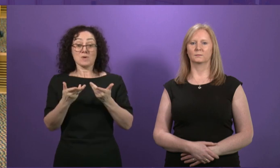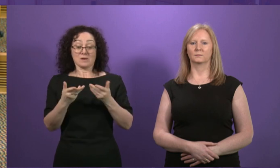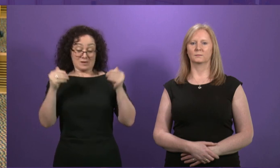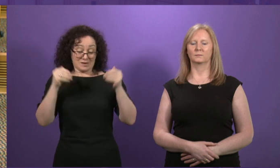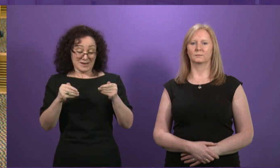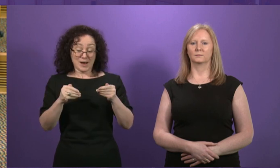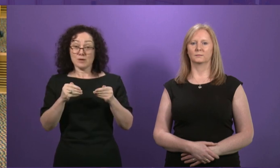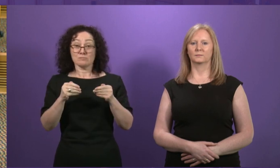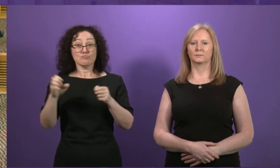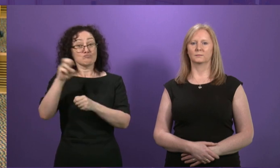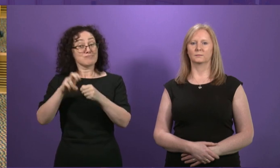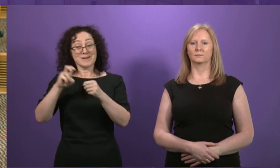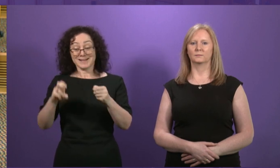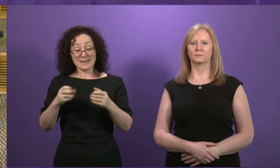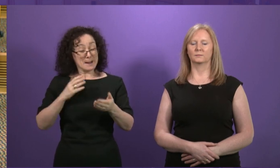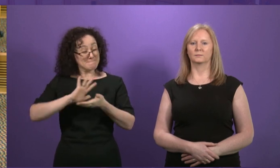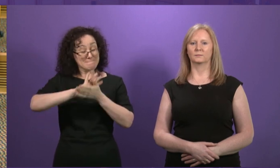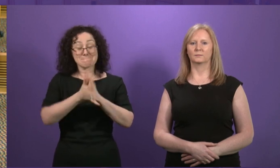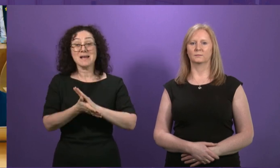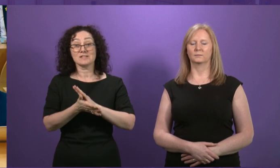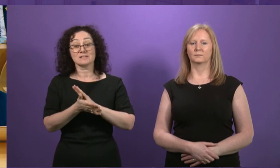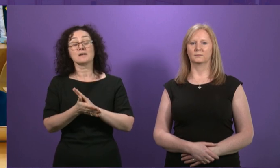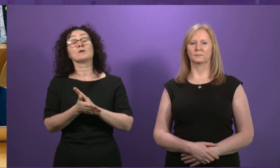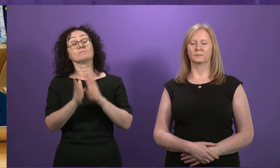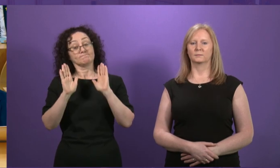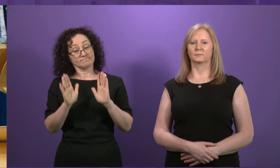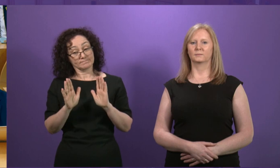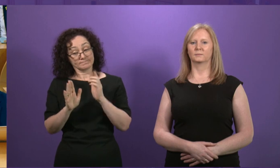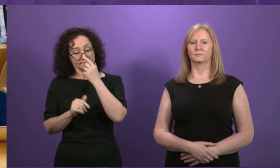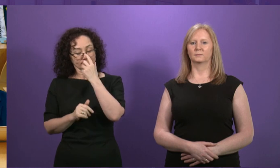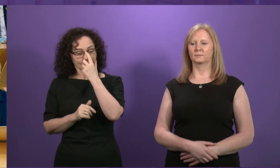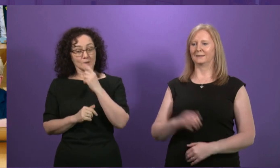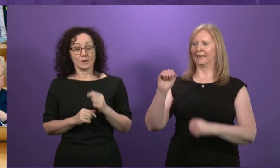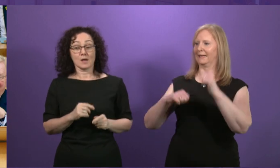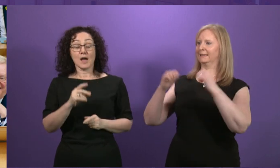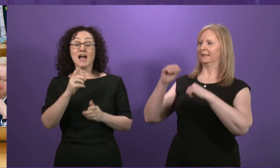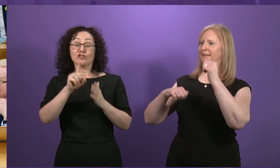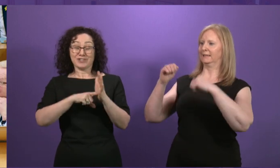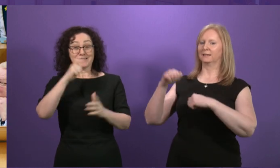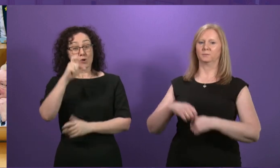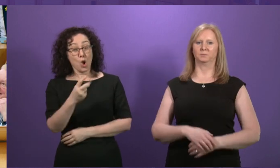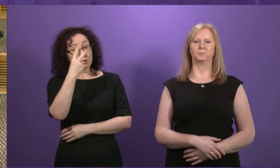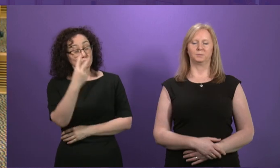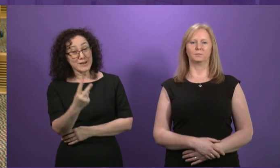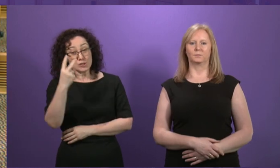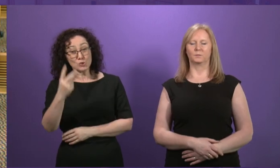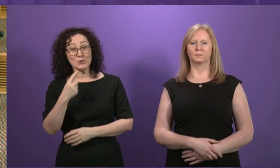Therefore, I will give Jackson Carlaw another opportunity. In 22 days—three weeks tomorrow,